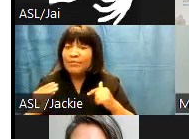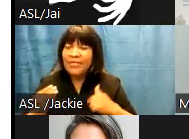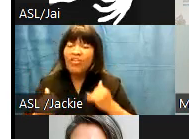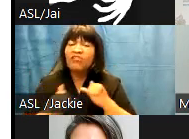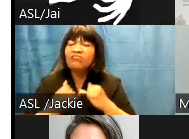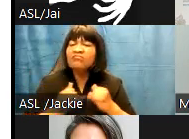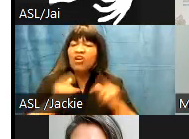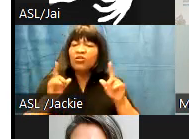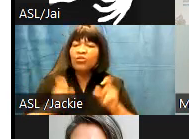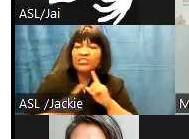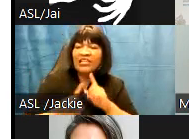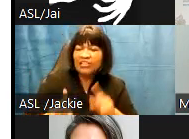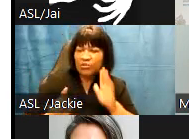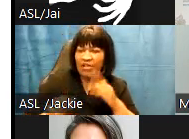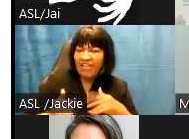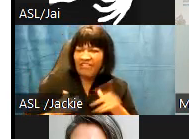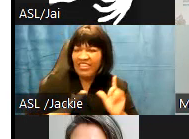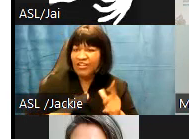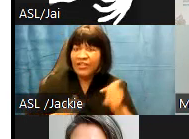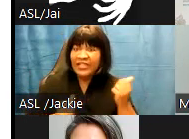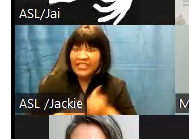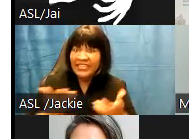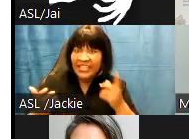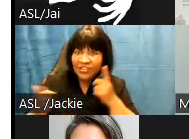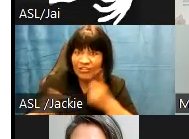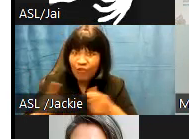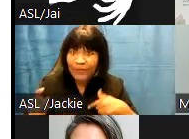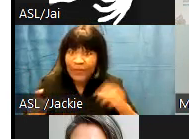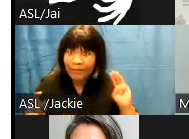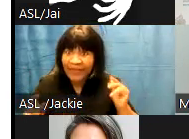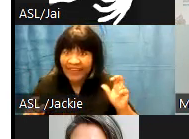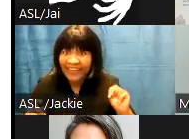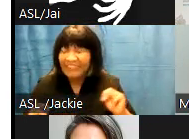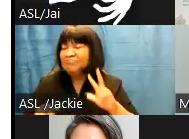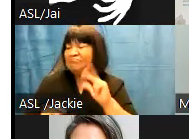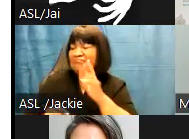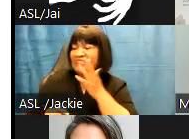today's conversation as well. Anything else there, Megan? No. That is great. Thank you so much. >> MAX: Thank you.